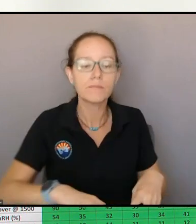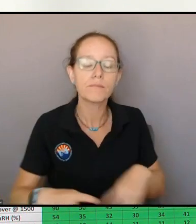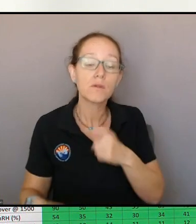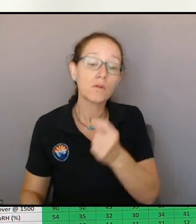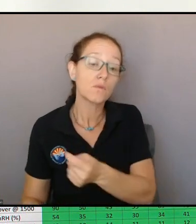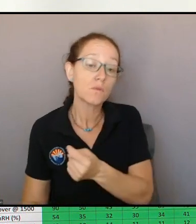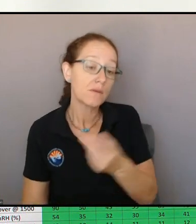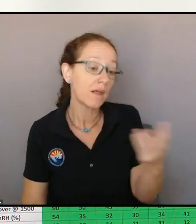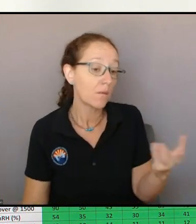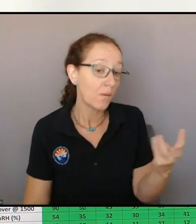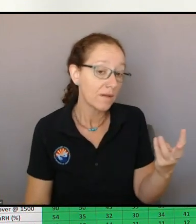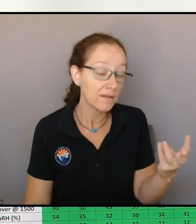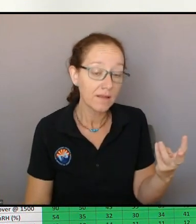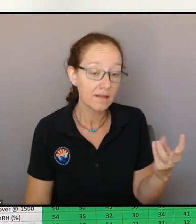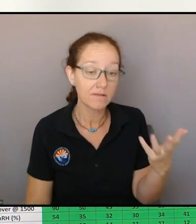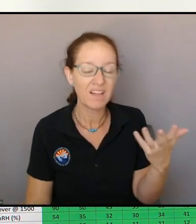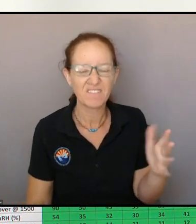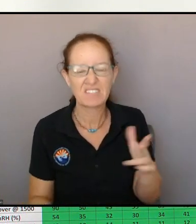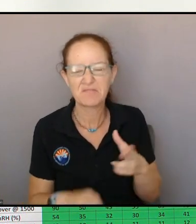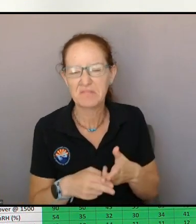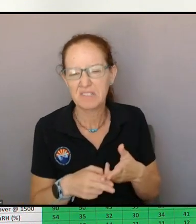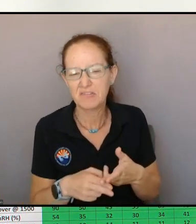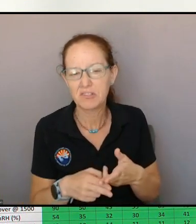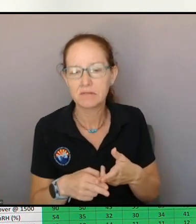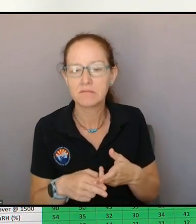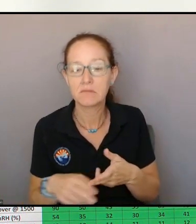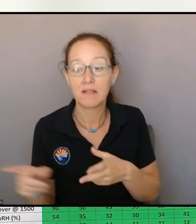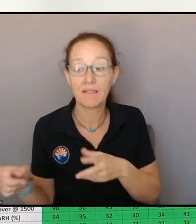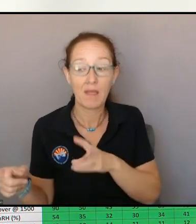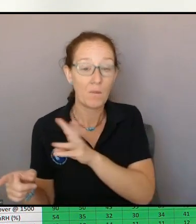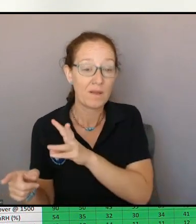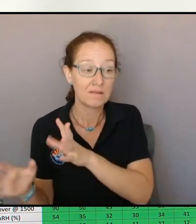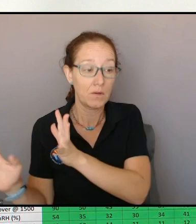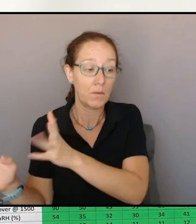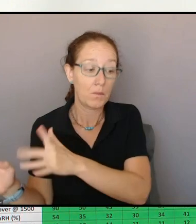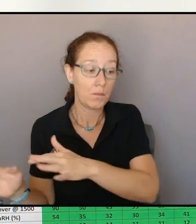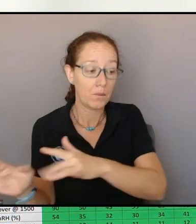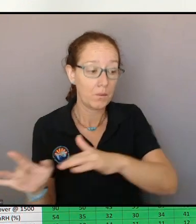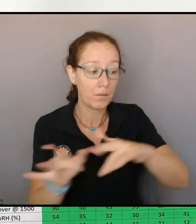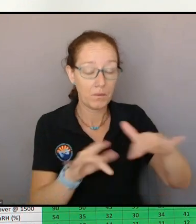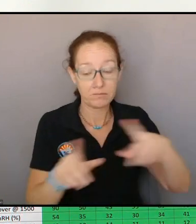or excuse me, dry air off to the west that's going to kind of slowly slide east. And that's going to allow us to dry